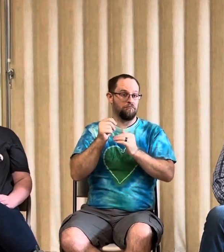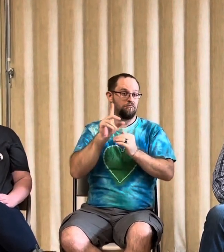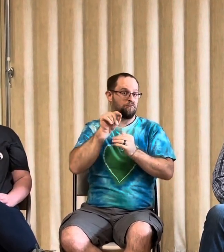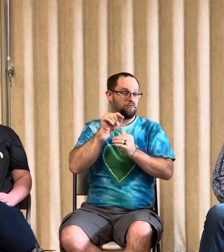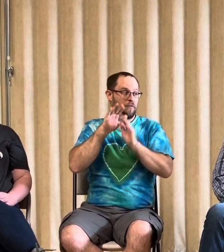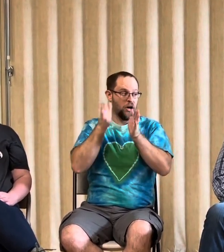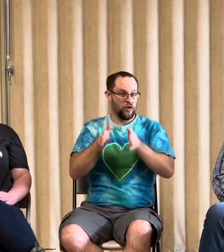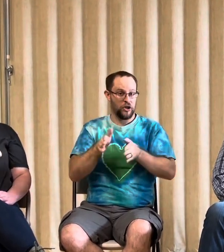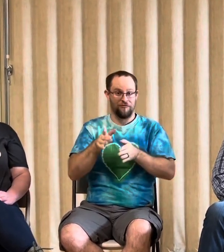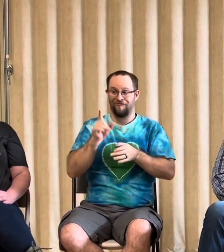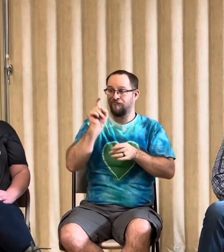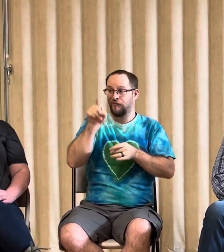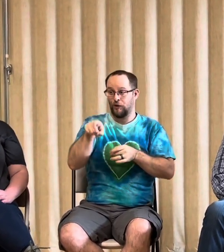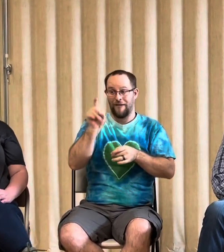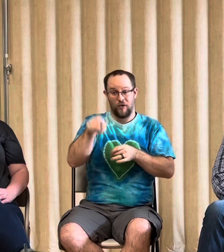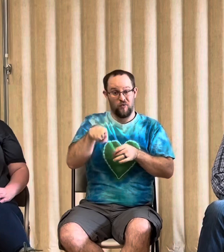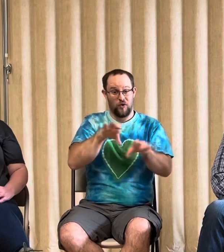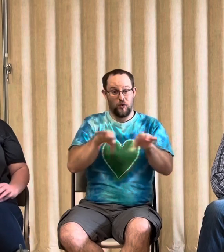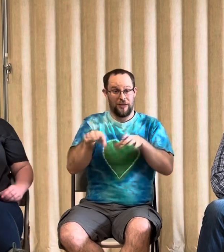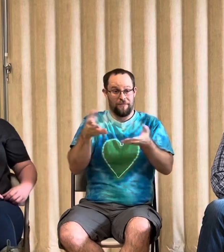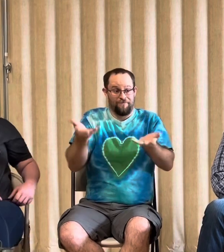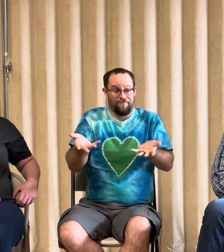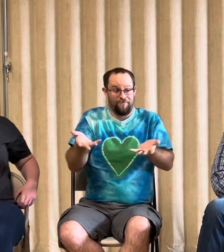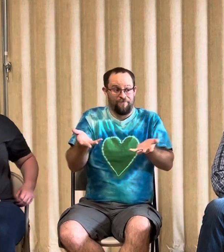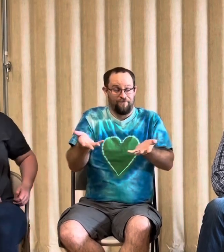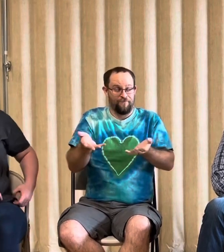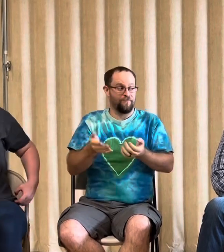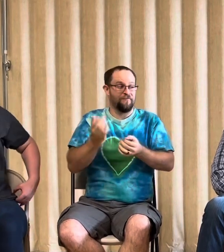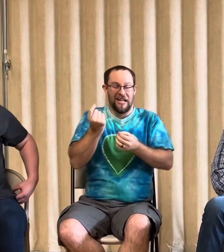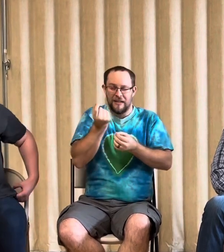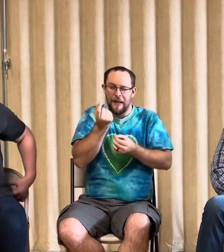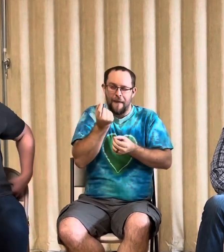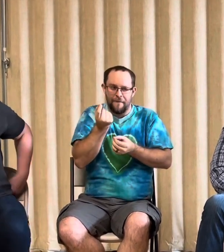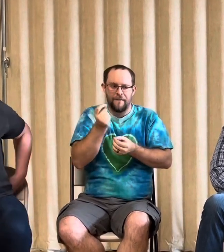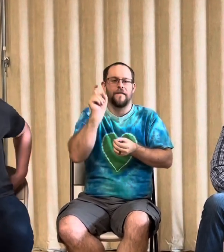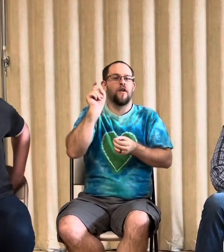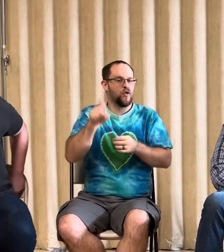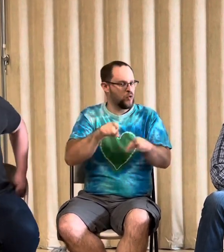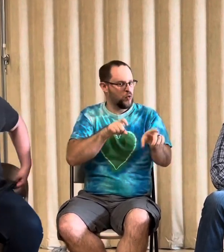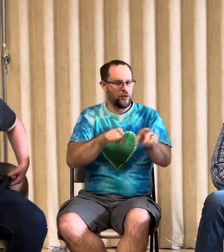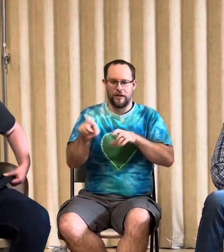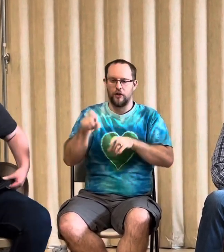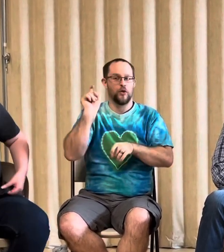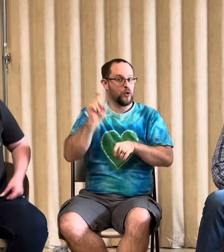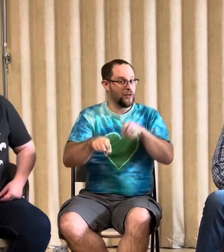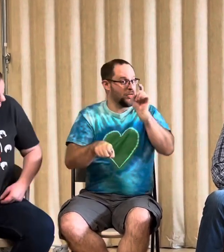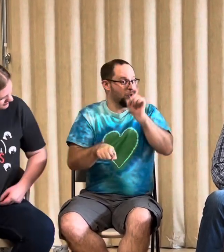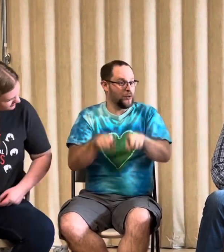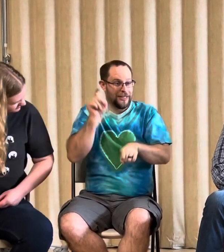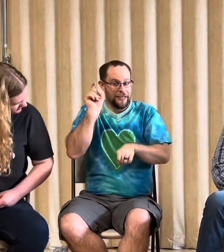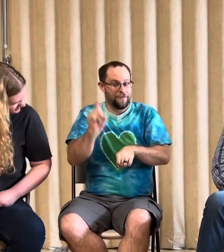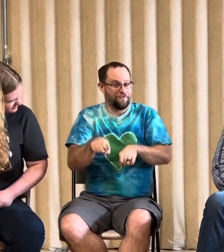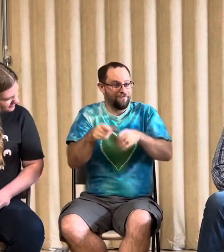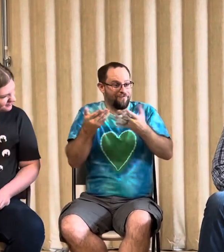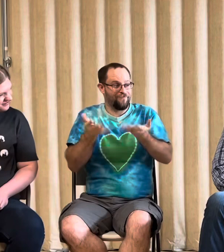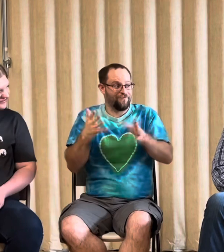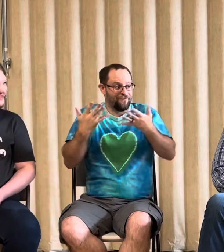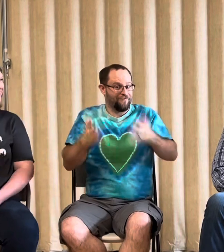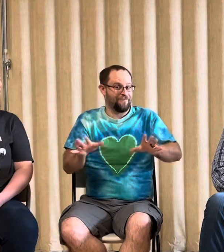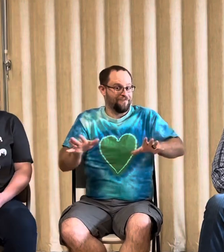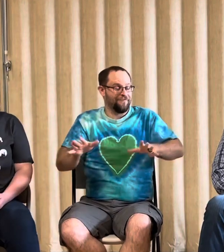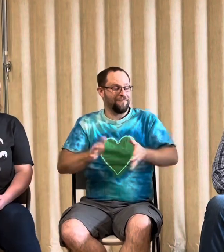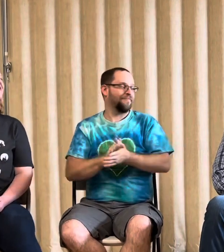You've got to do it! Every little bit, you've got to do it! Do it, do it, do it, and when you're through...